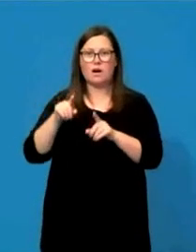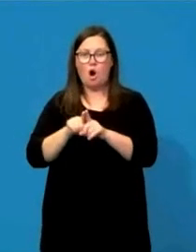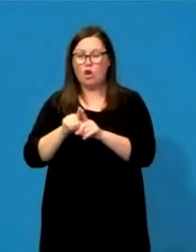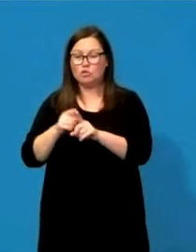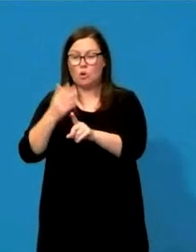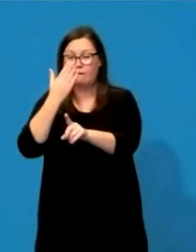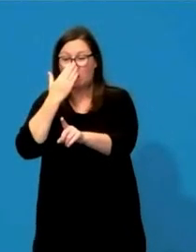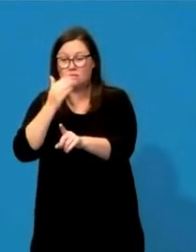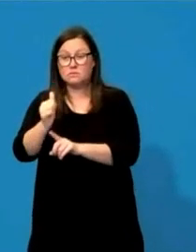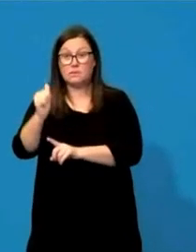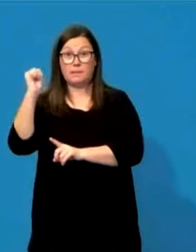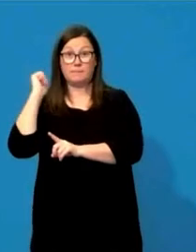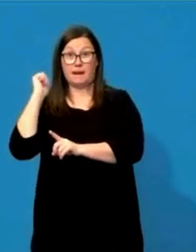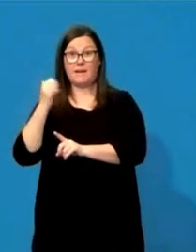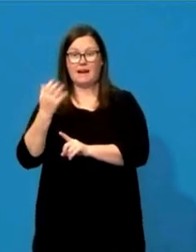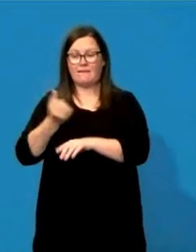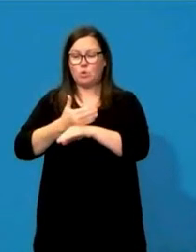out and around the house.